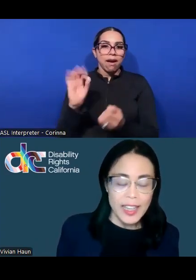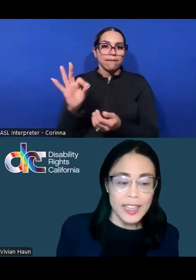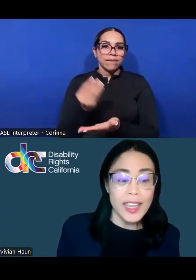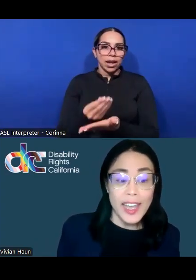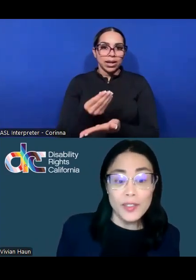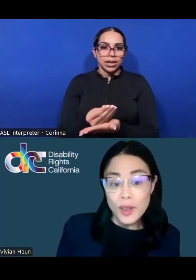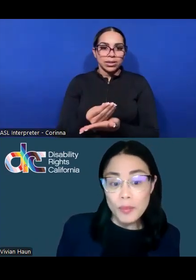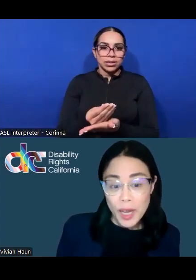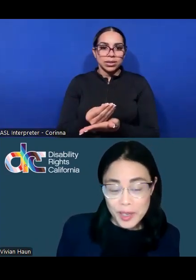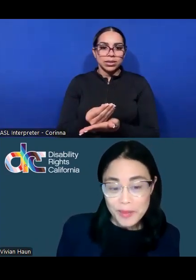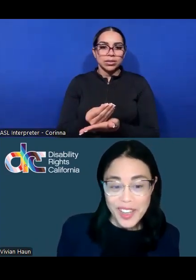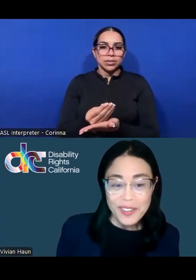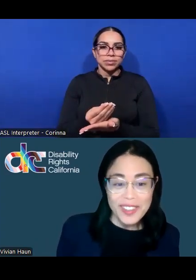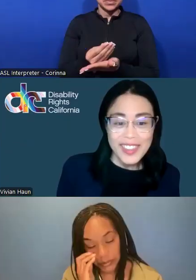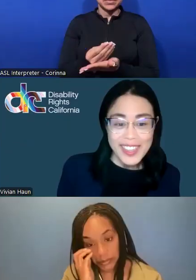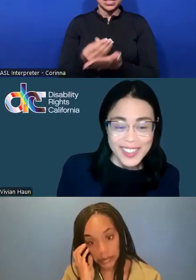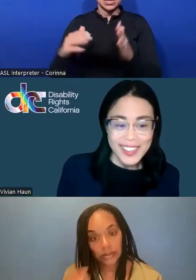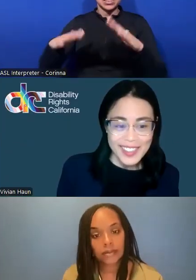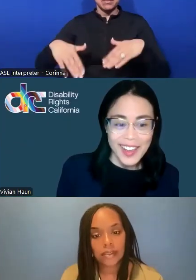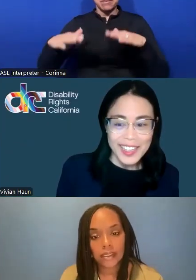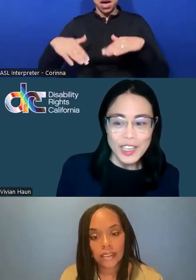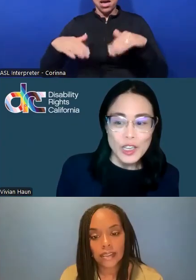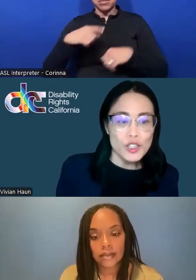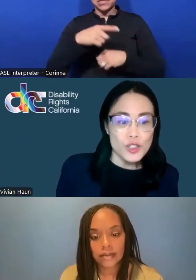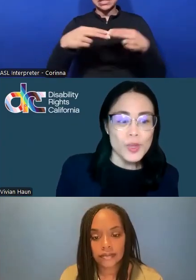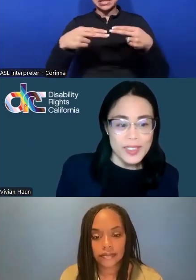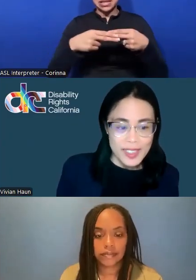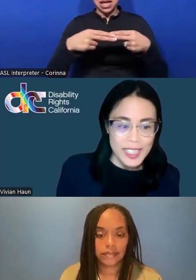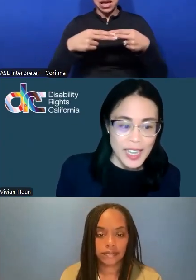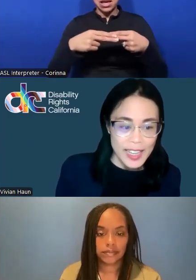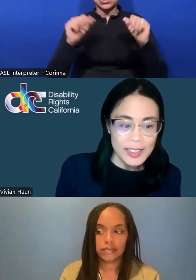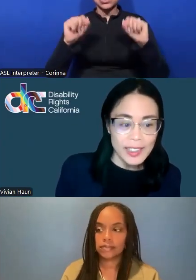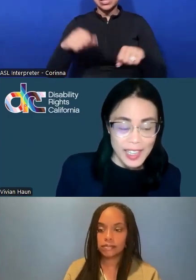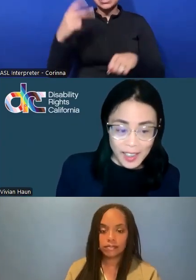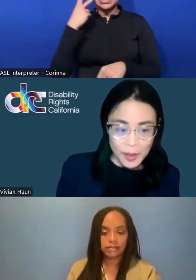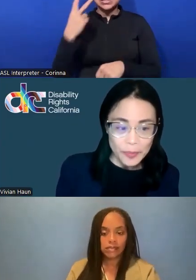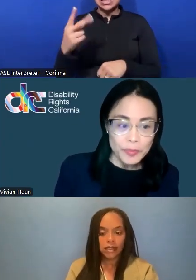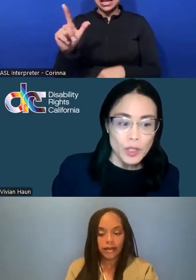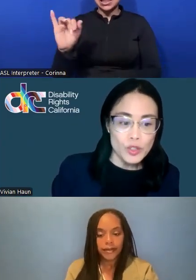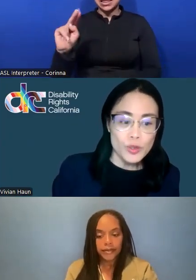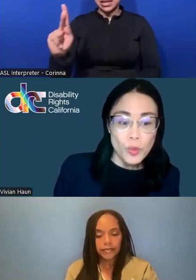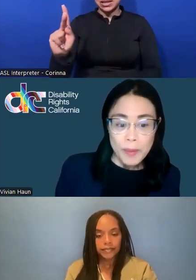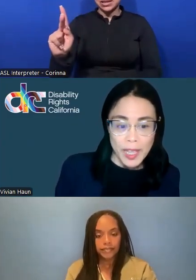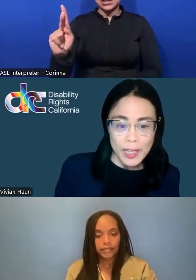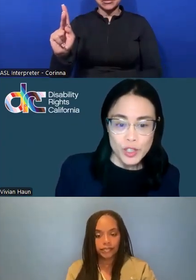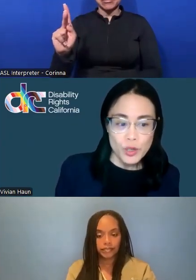And at the bottom of this slide, you can see a link to the web page